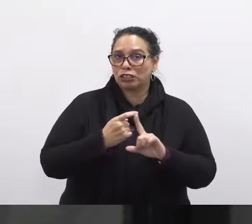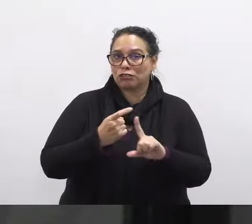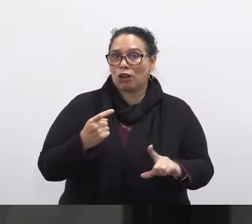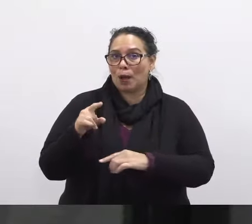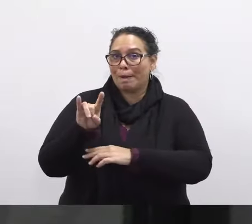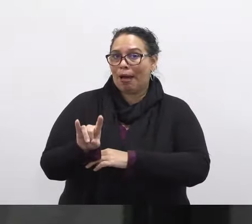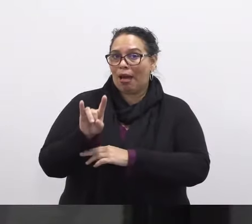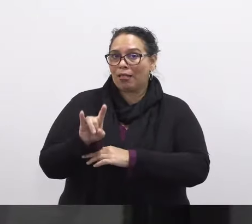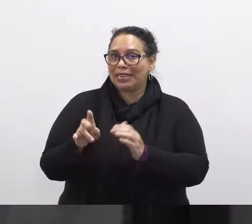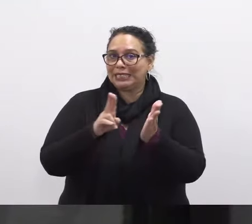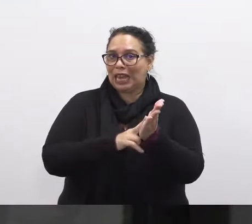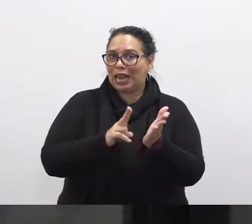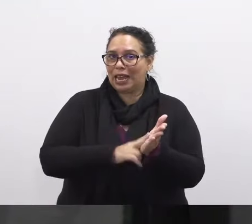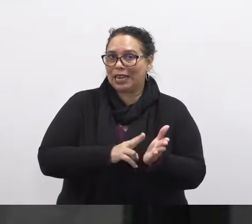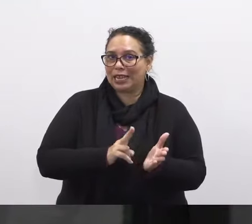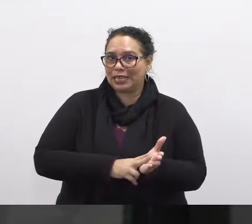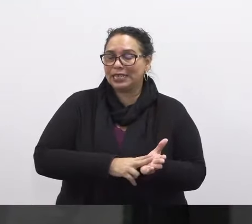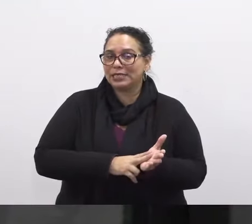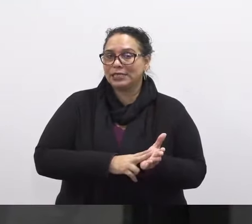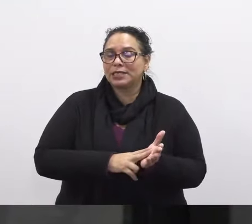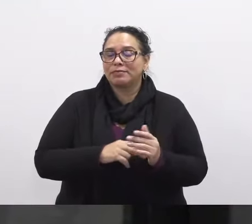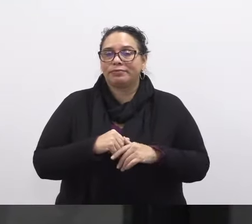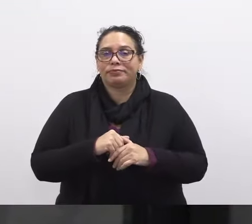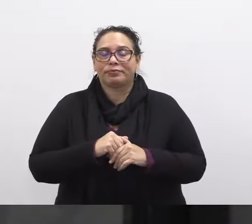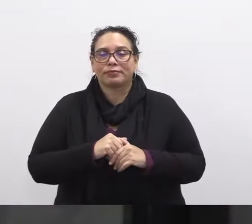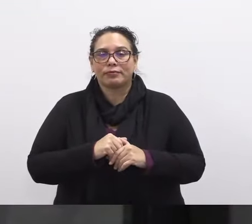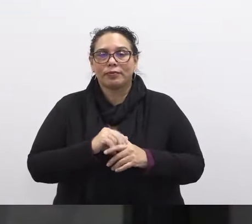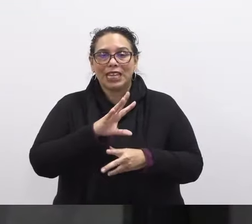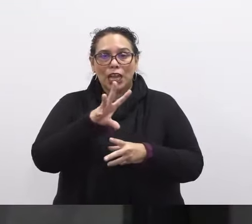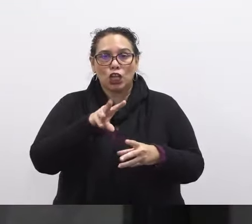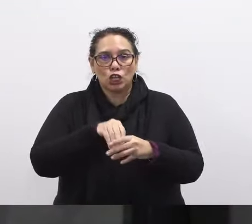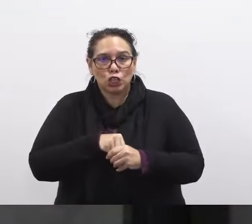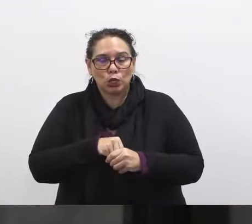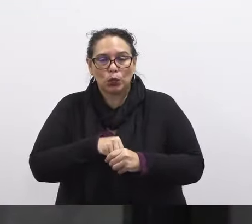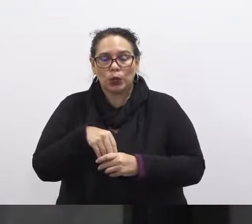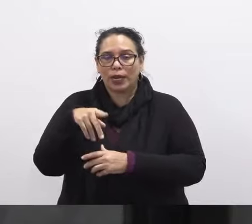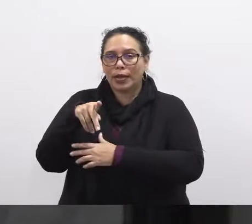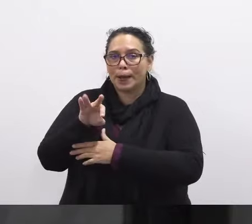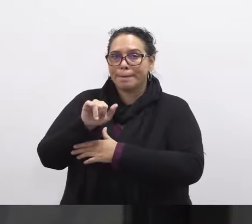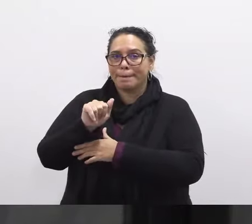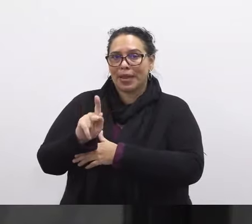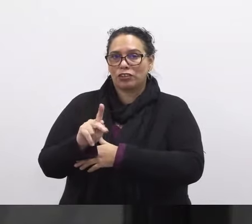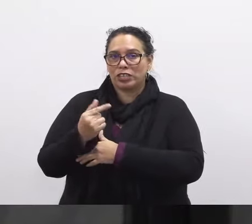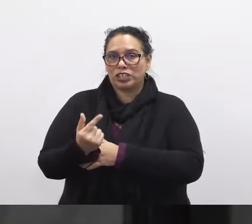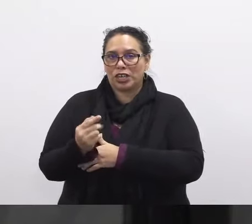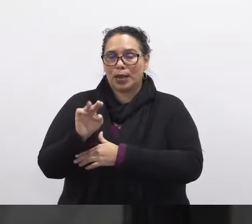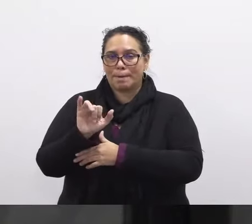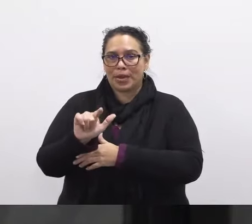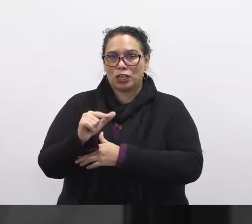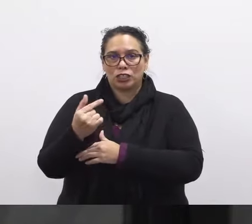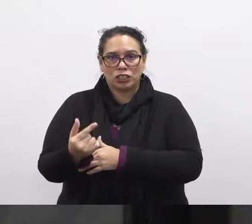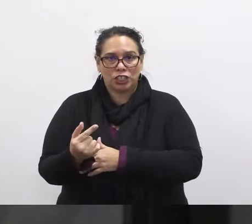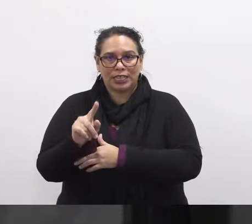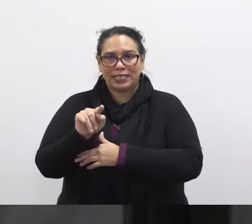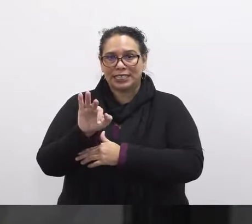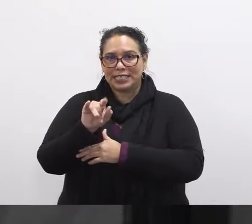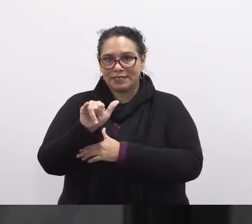that have signed on to this as well, including Patrick G, Michael G, Tiffany A,